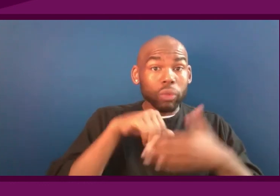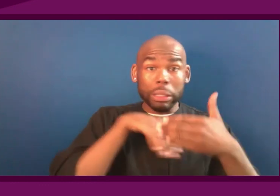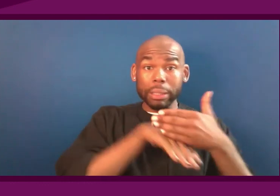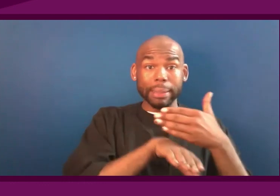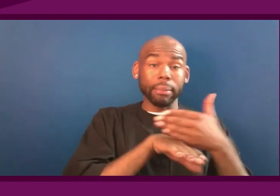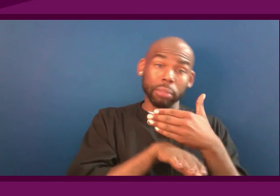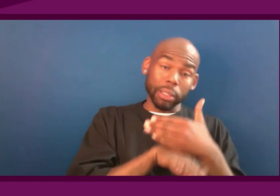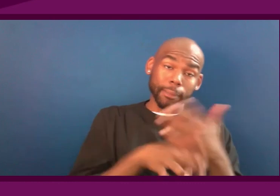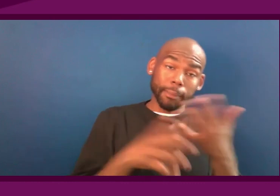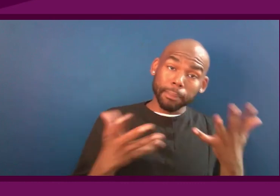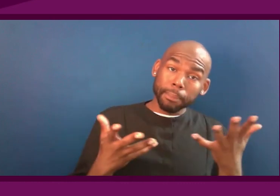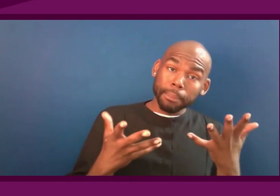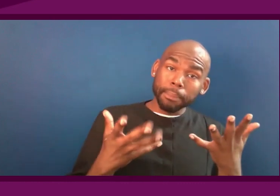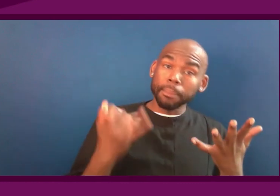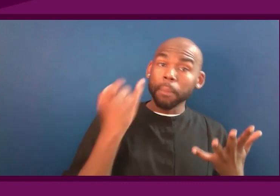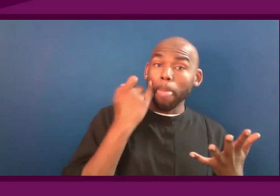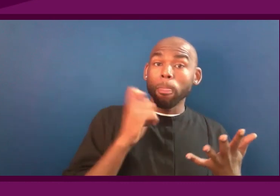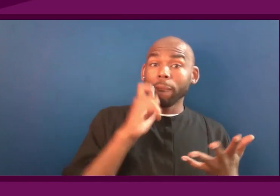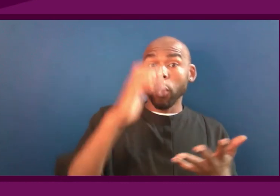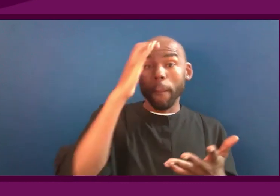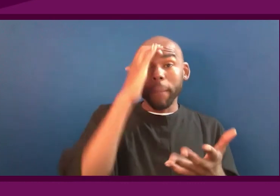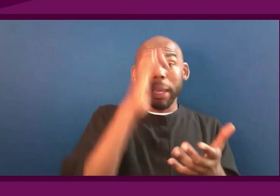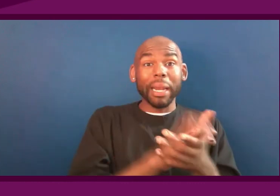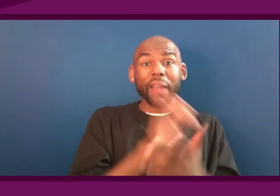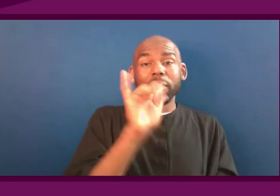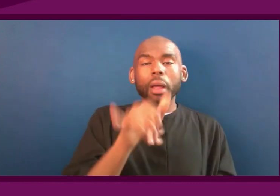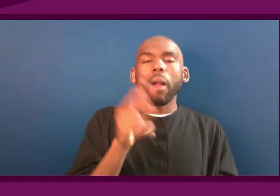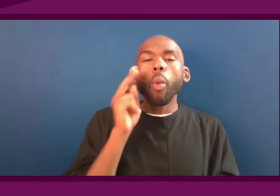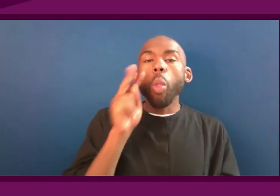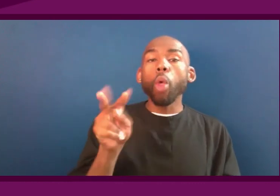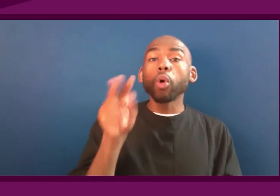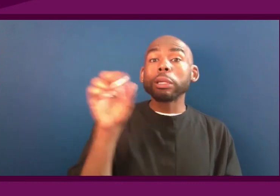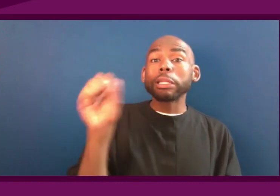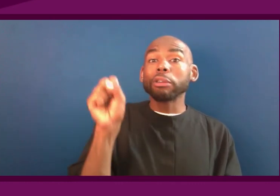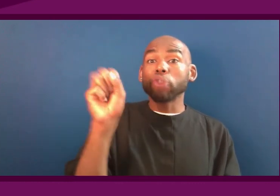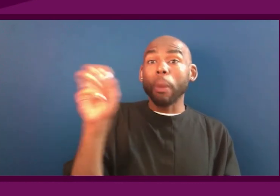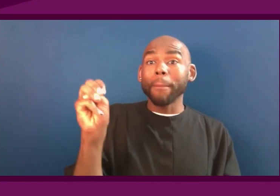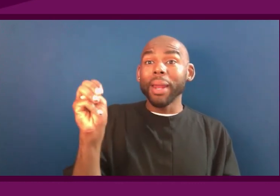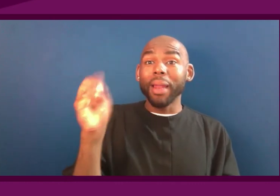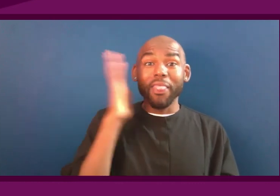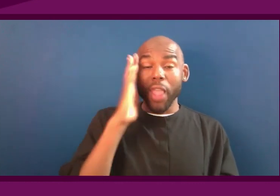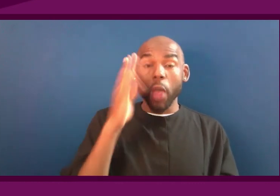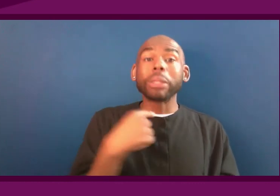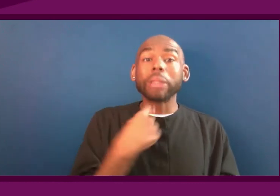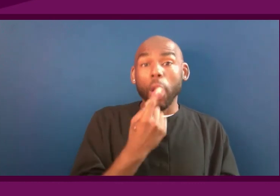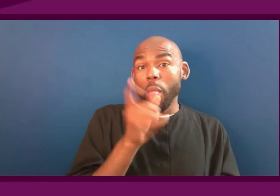is going to continue to change. Ashley Inkumsah: Absolutely. I couldn't have said it any better. Debra Ruh: